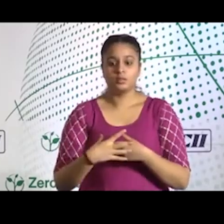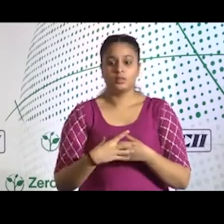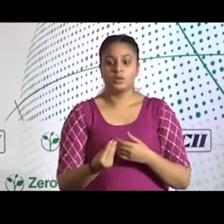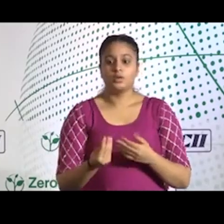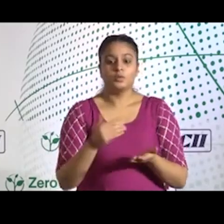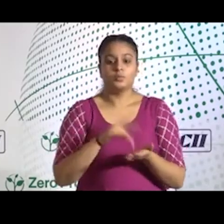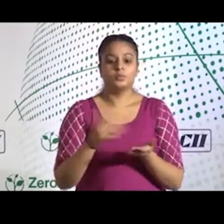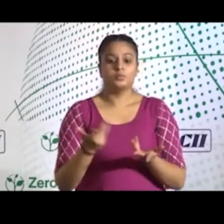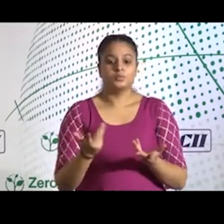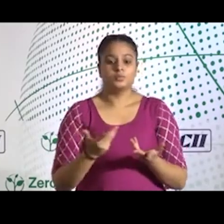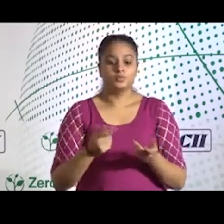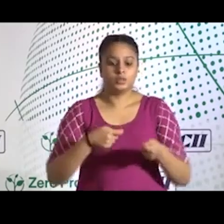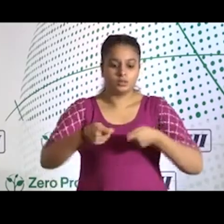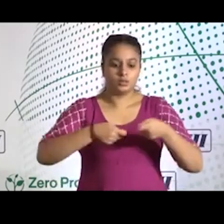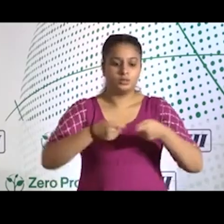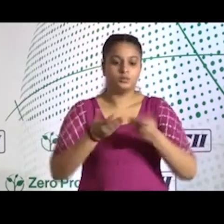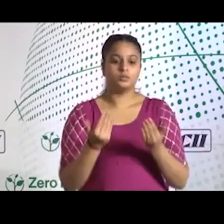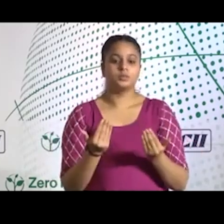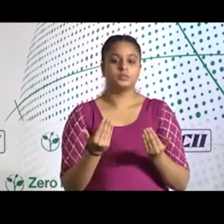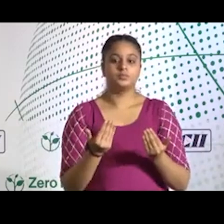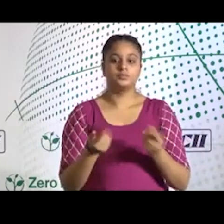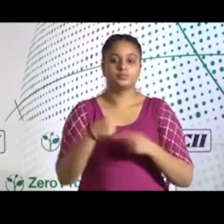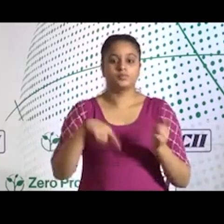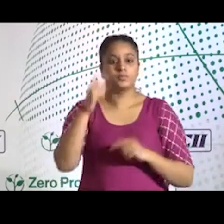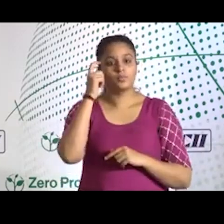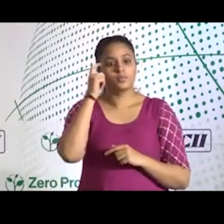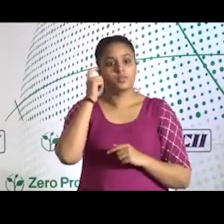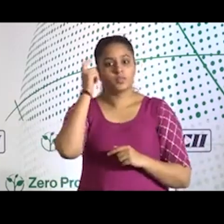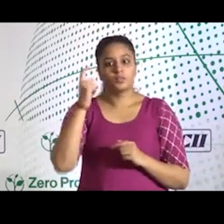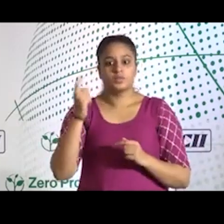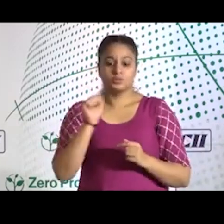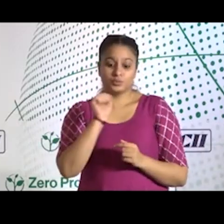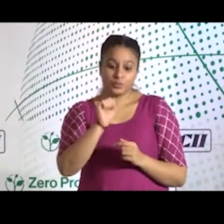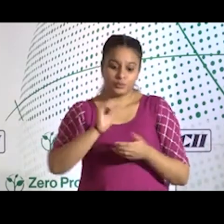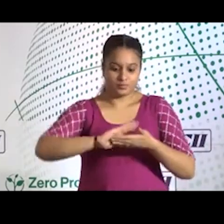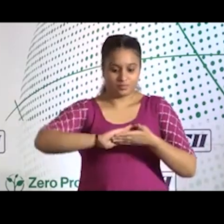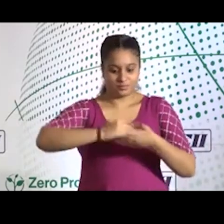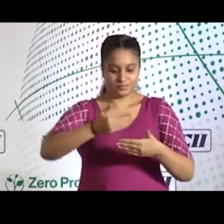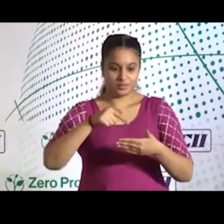You can control this. So imagine that you're teaching a computer, teaching an air agent